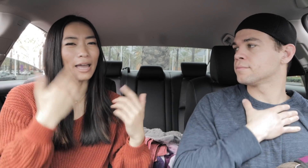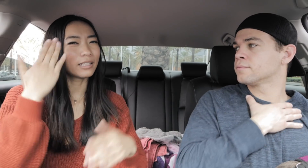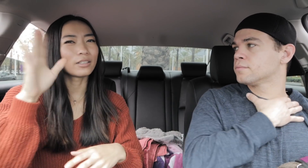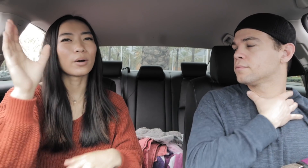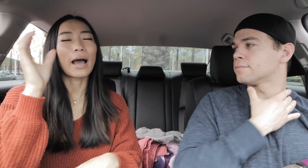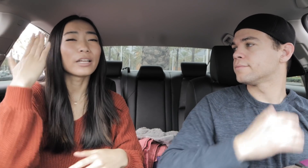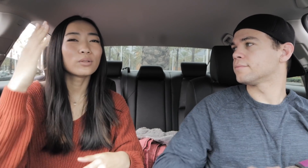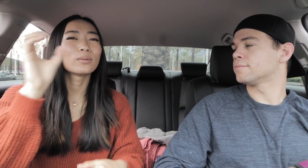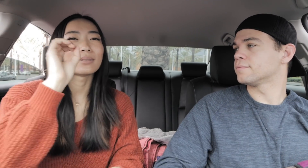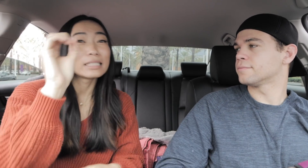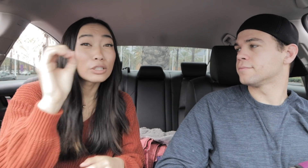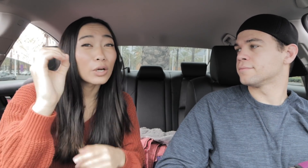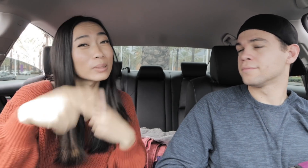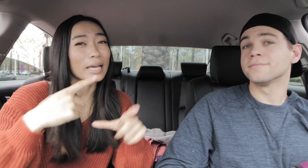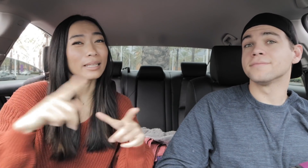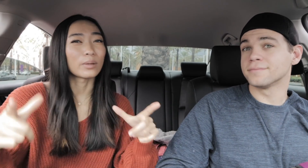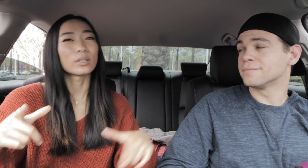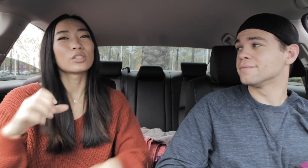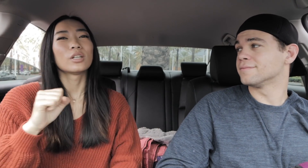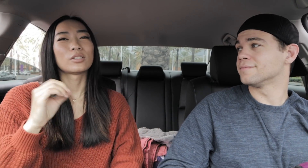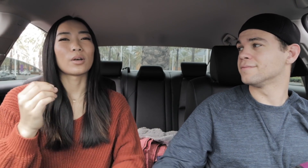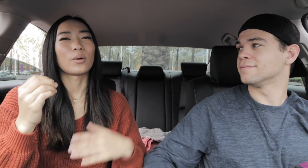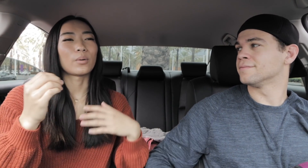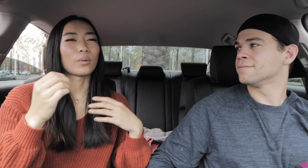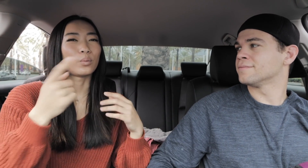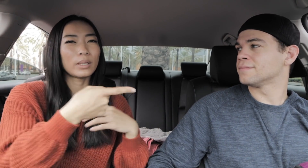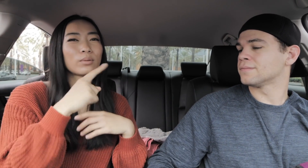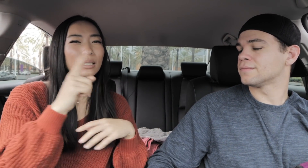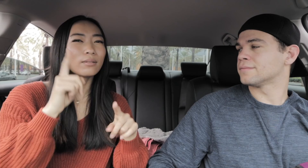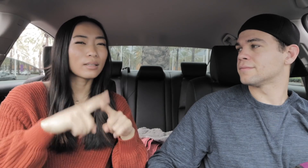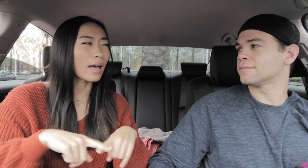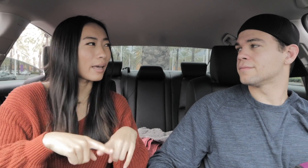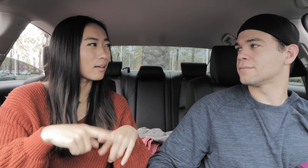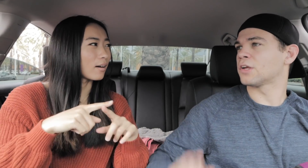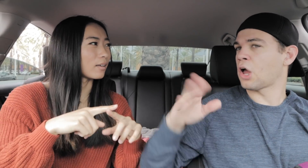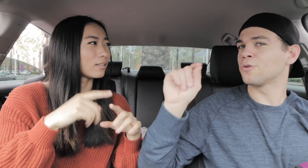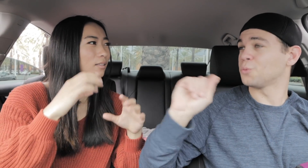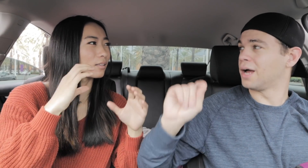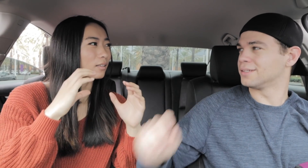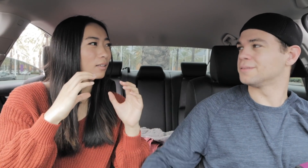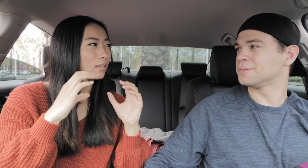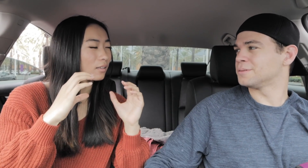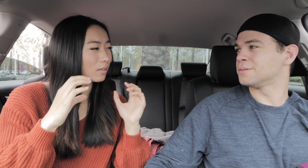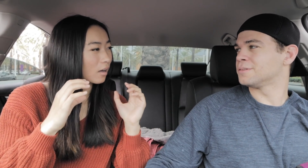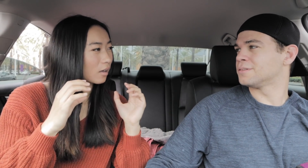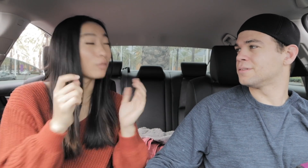I didn't know, I knew zero sign language so we really relied on Writing